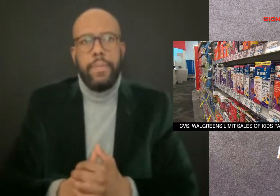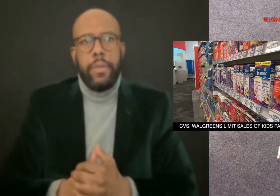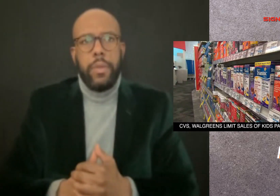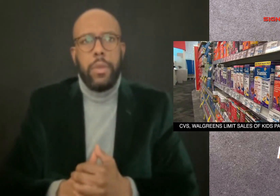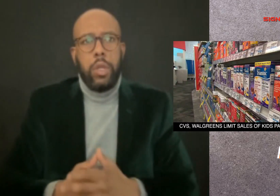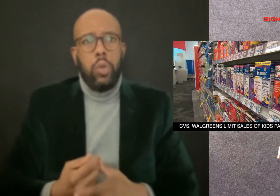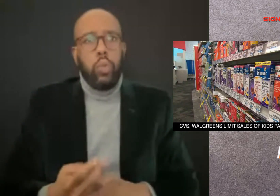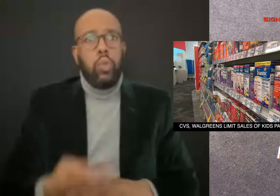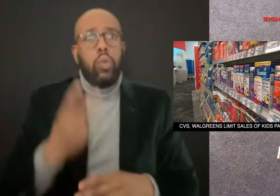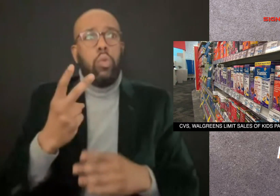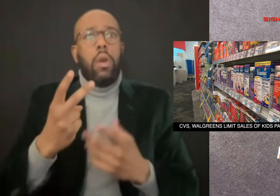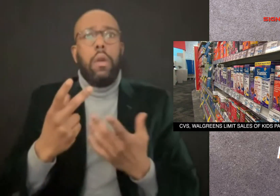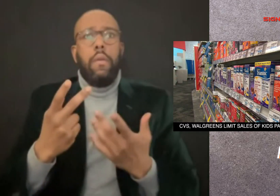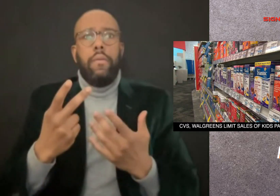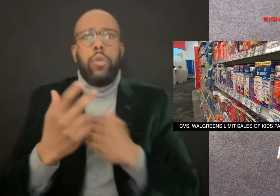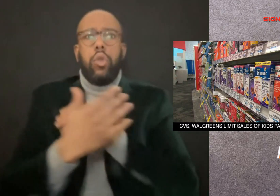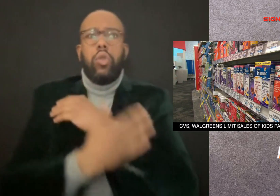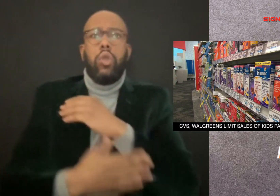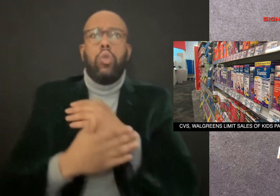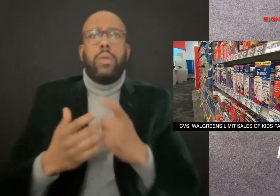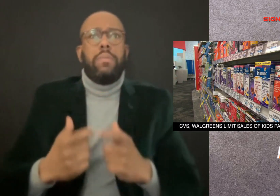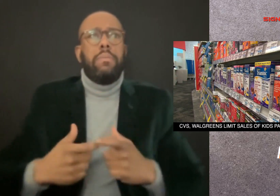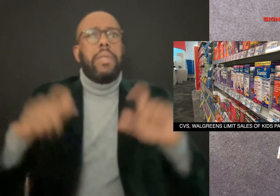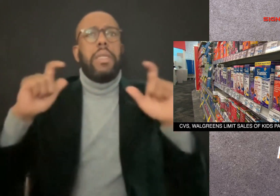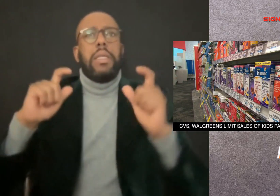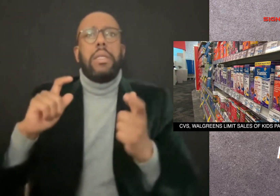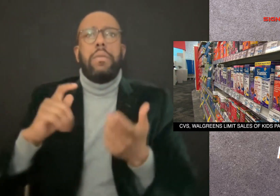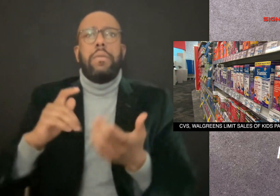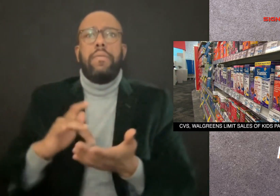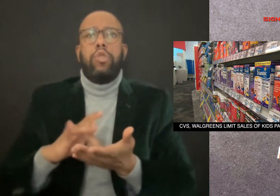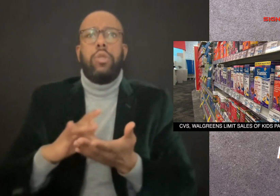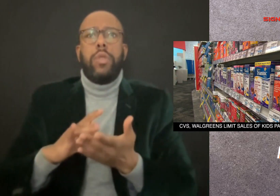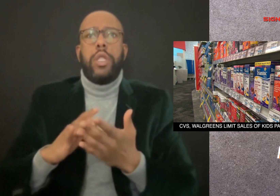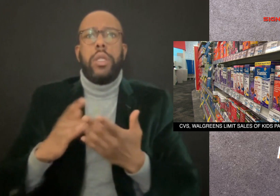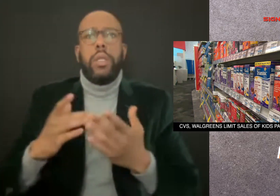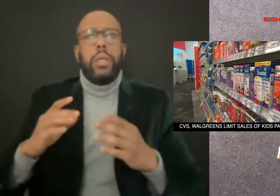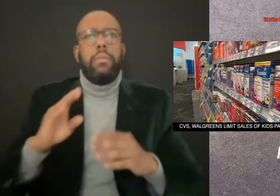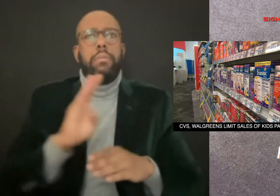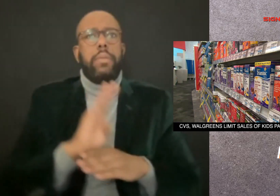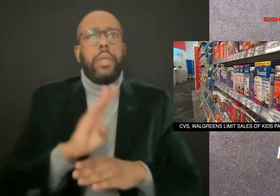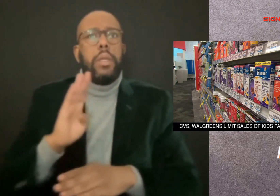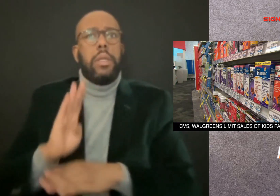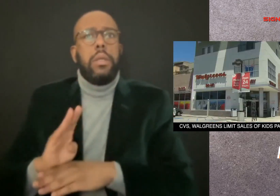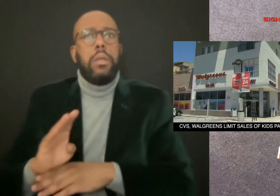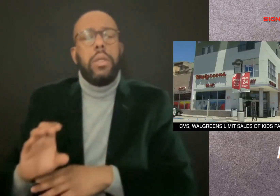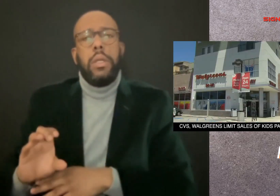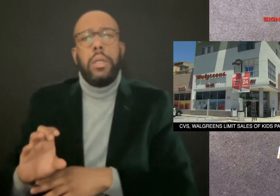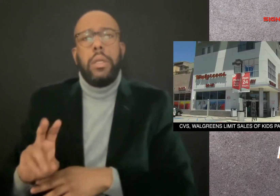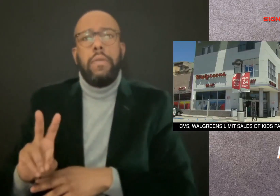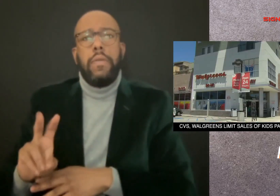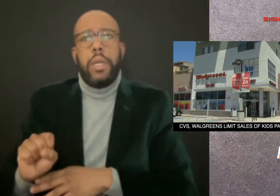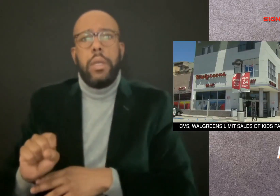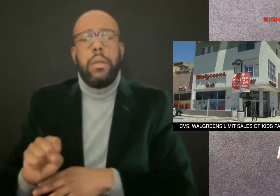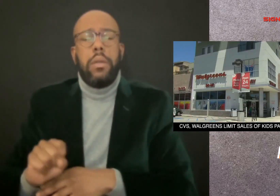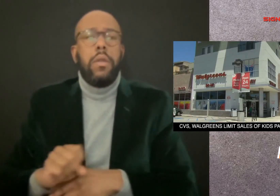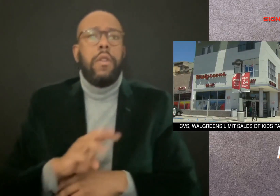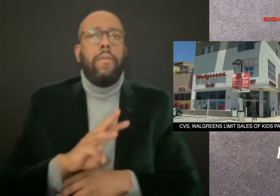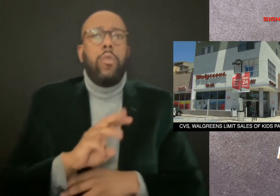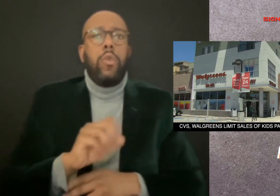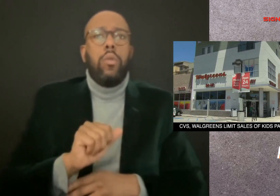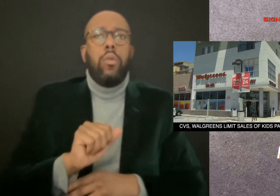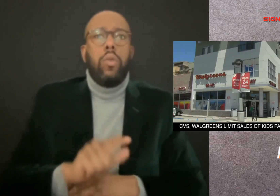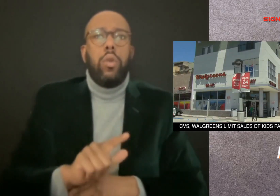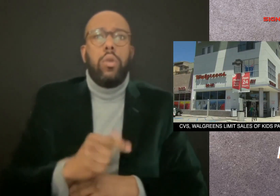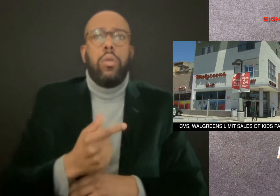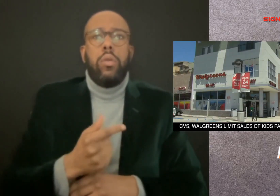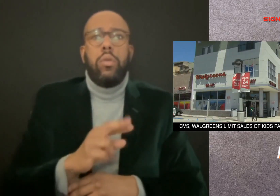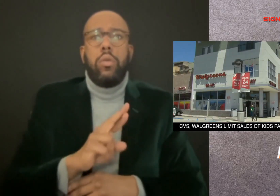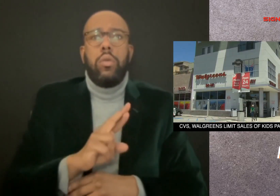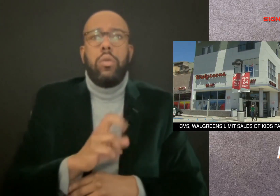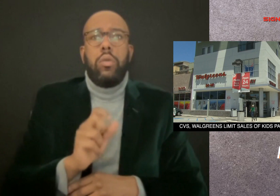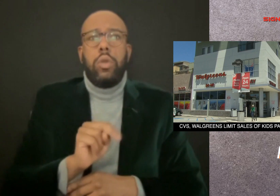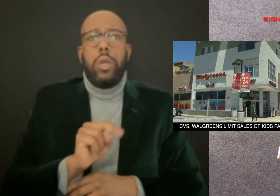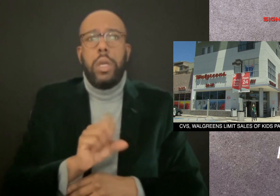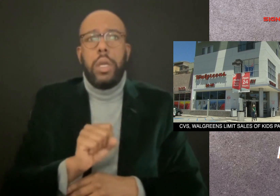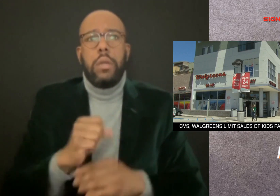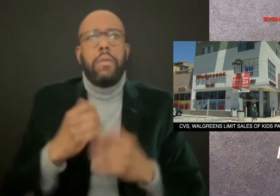demand on some children's medicine and two the country's biggest pharmacy chain